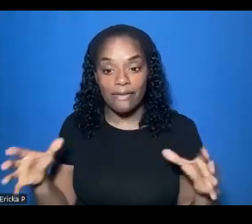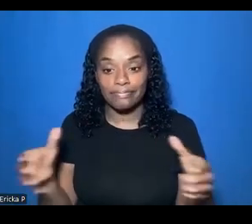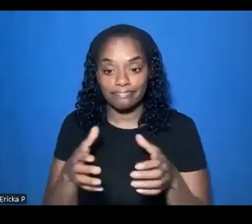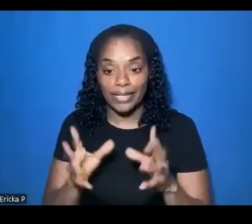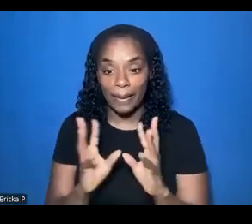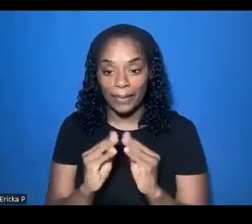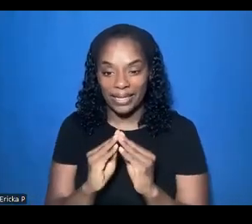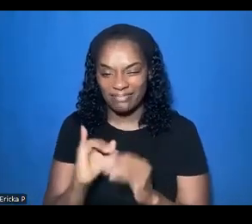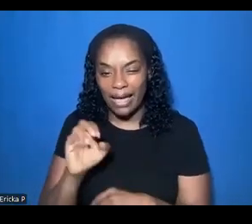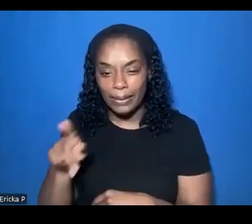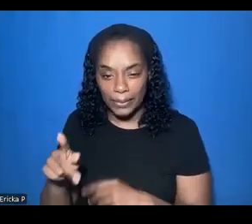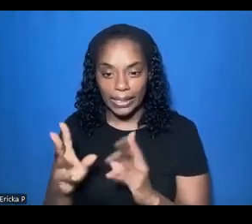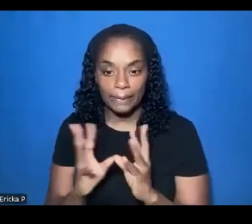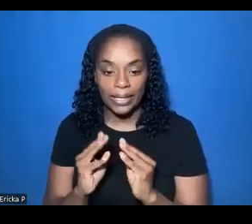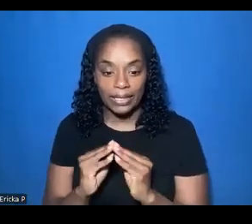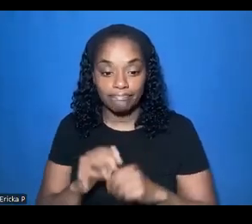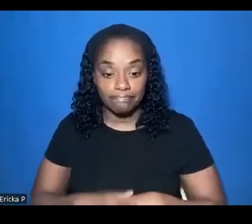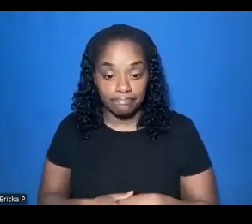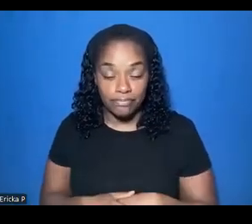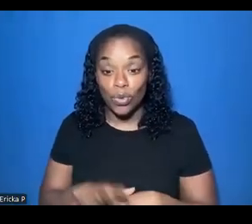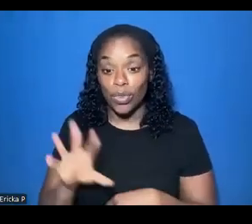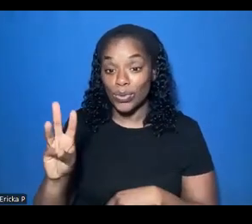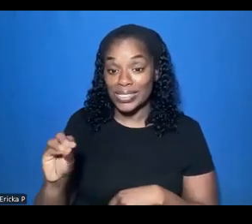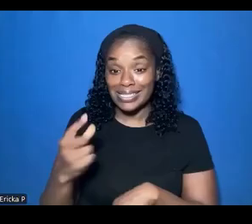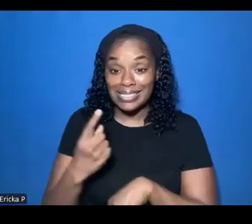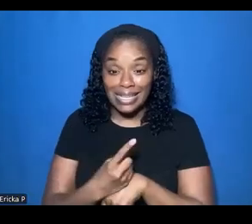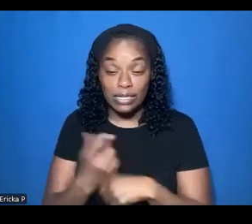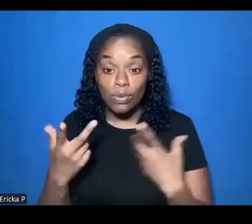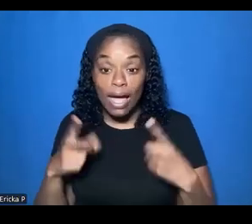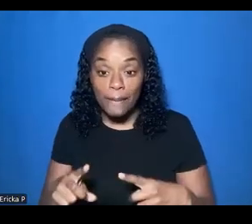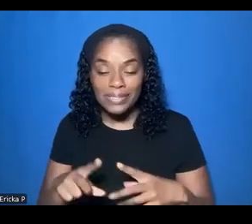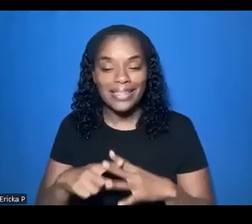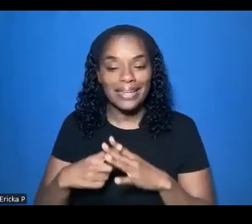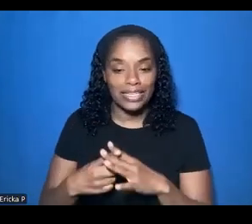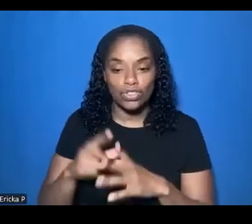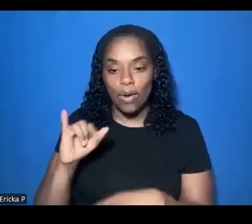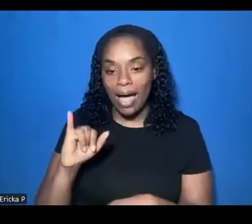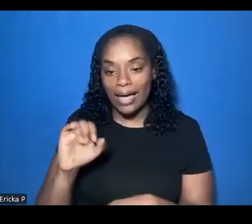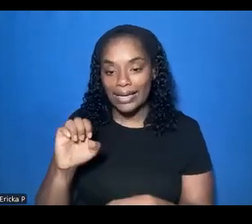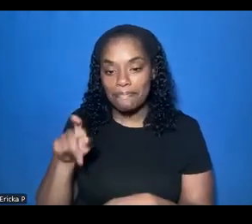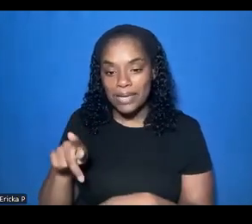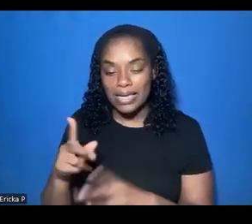days is the initial IEP meeting. And this is to determine whether the student